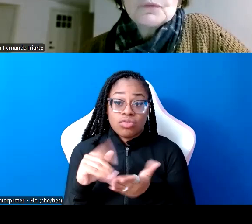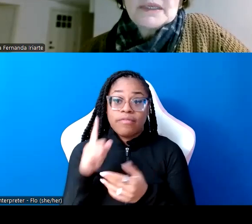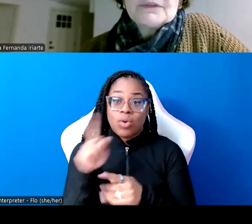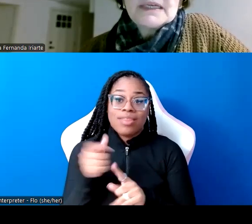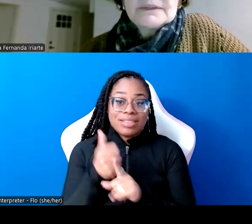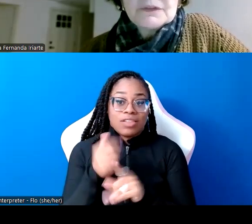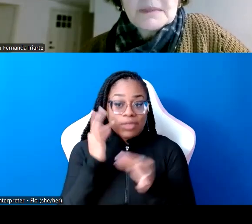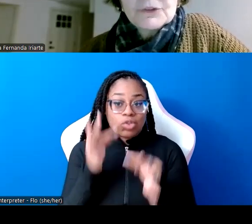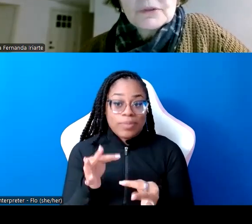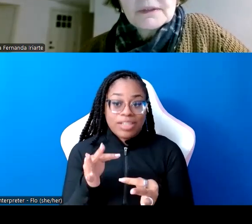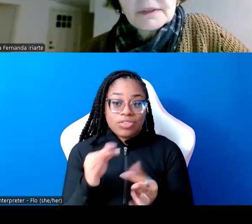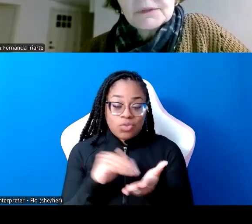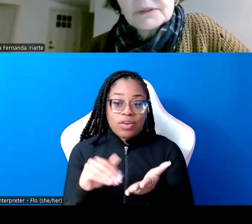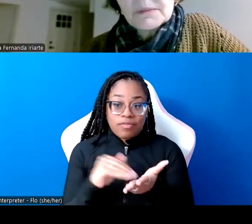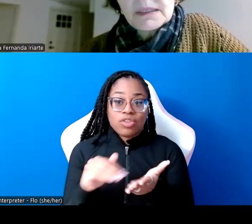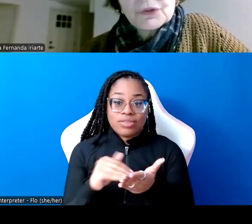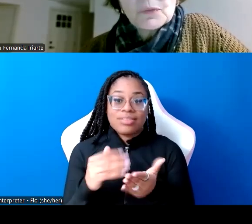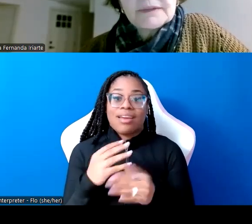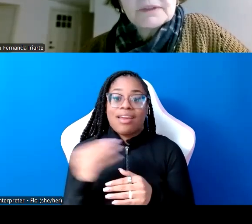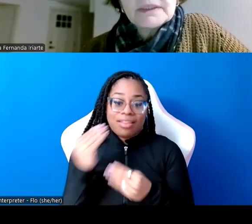waiver and information on the Self-Determination waiver.